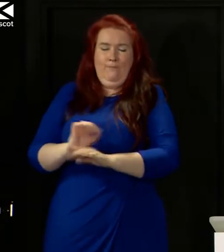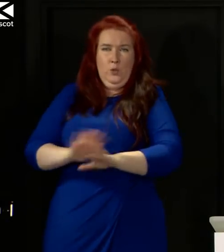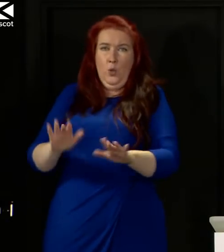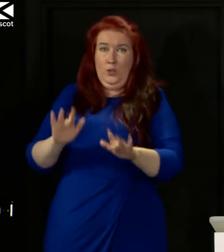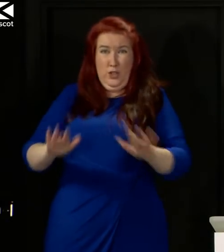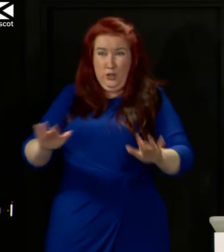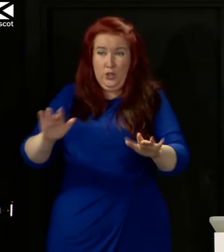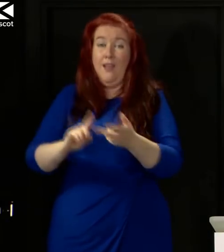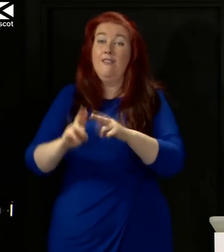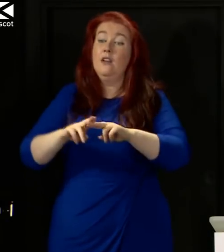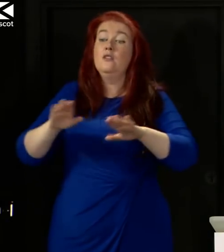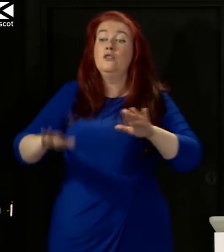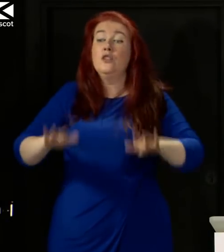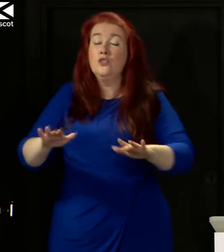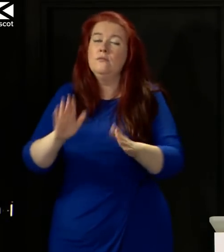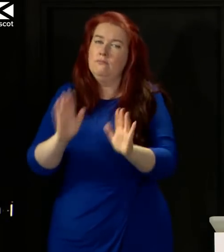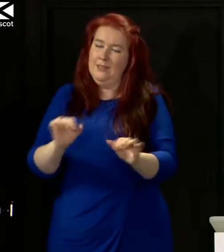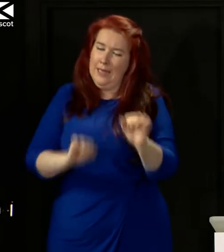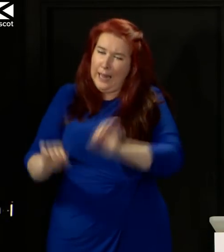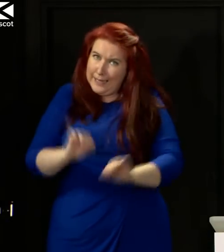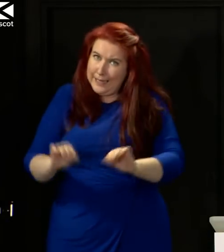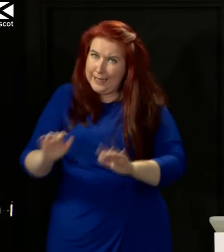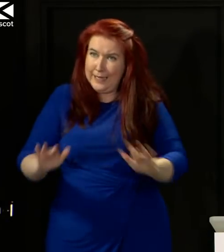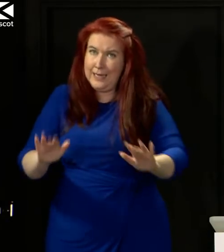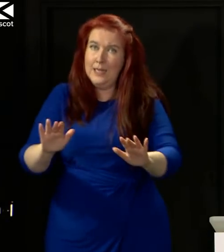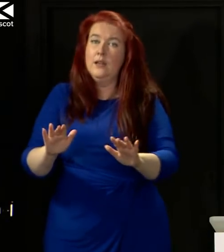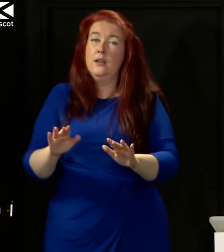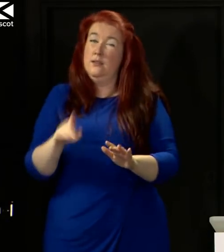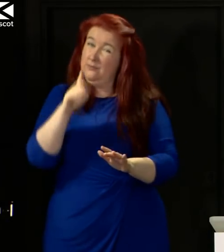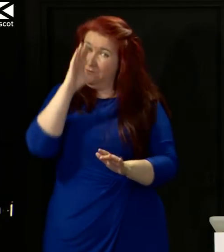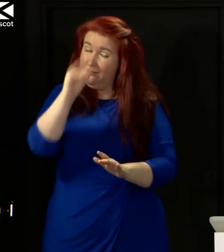And remember this will be important for some time to come.